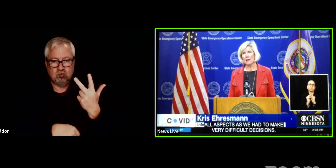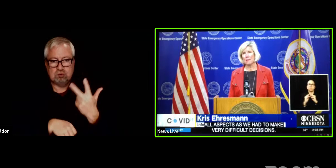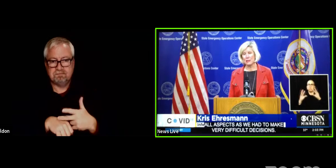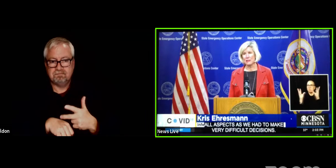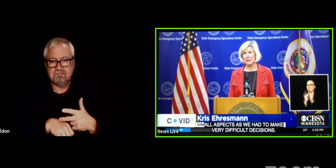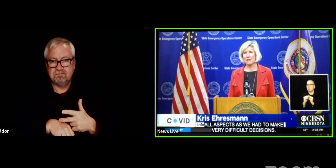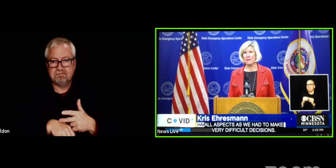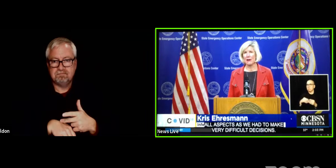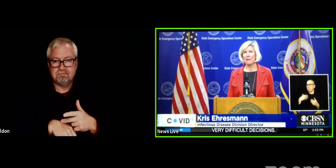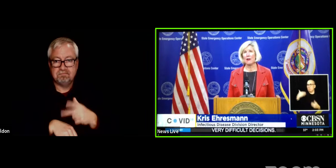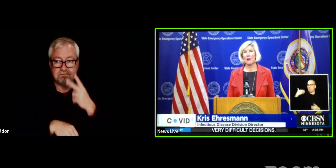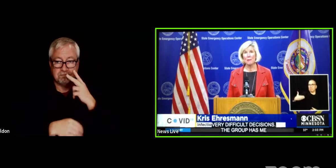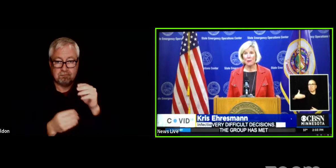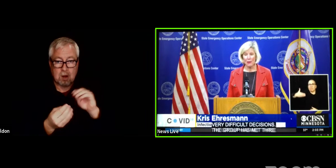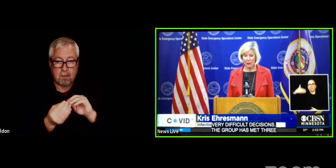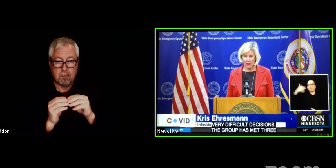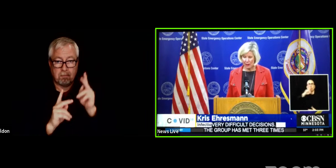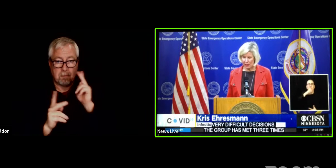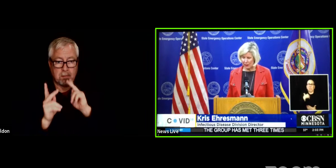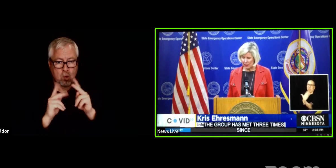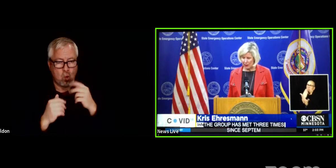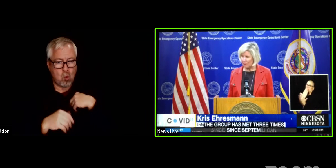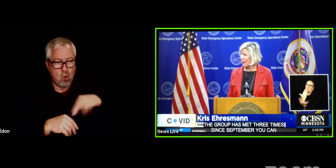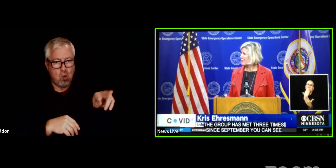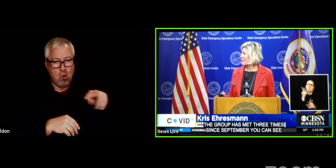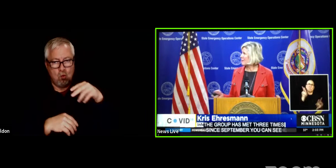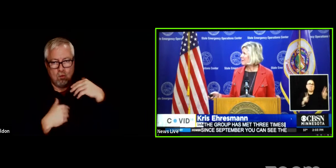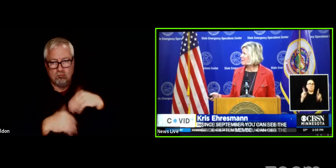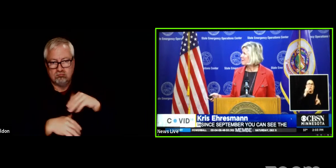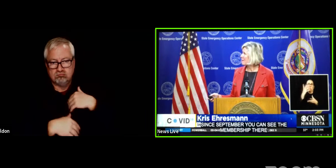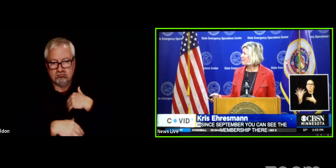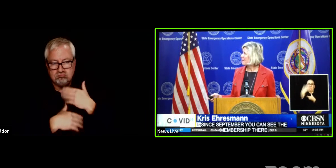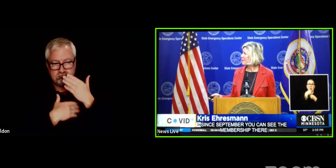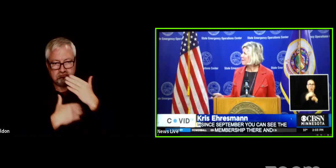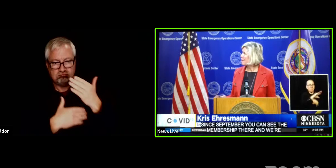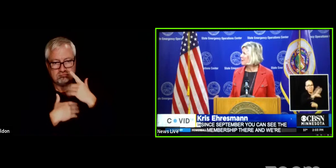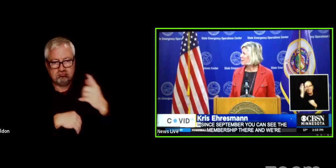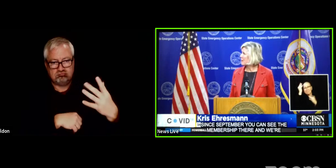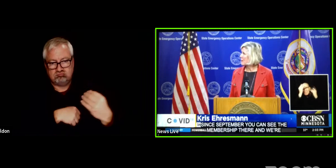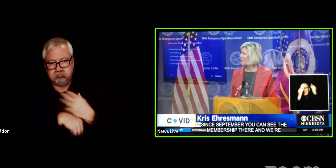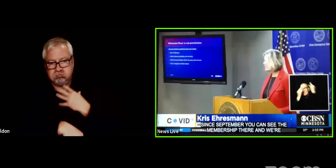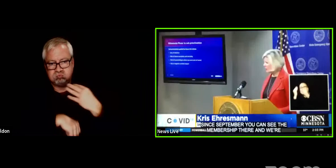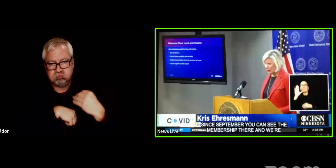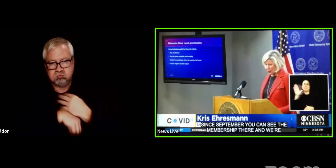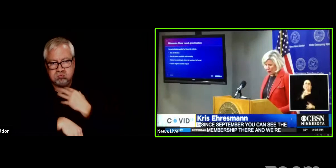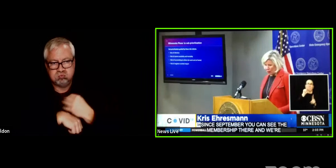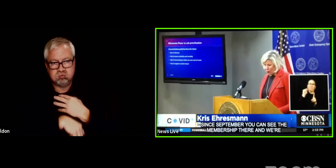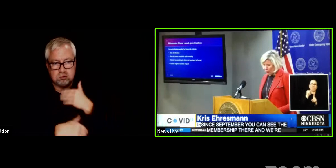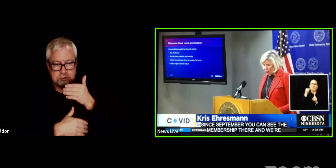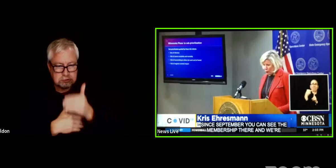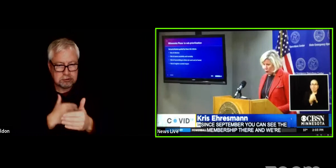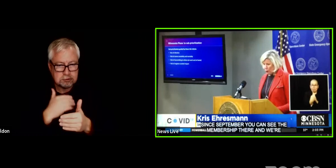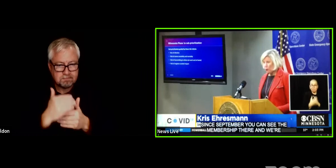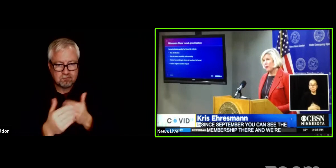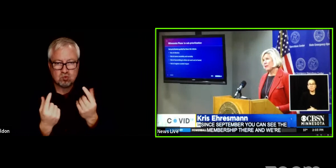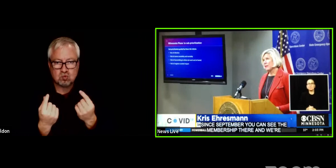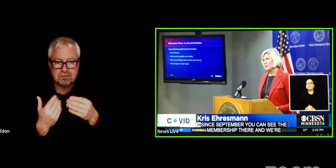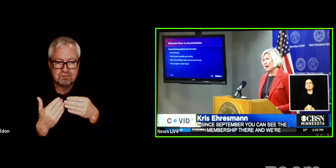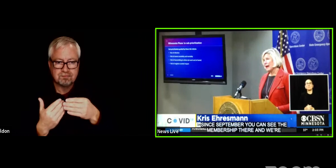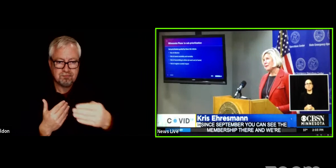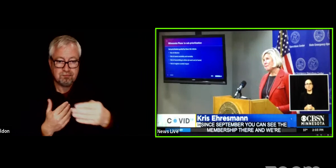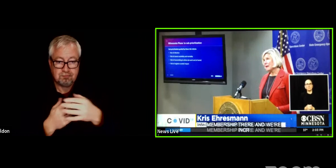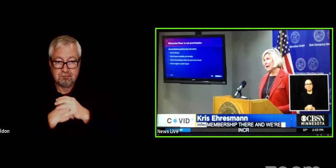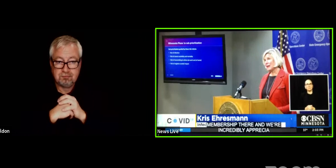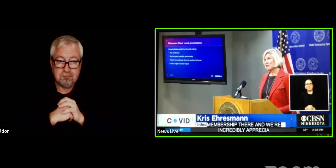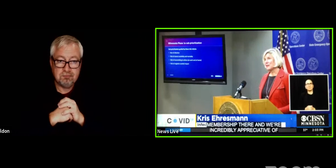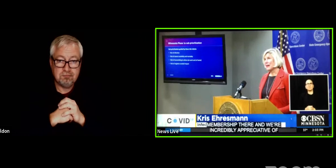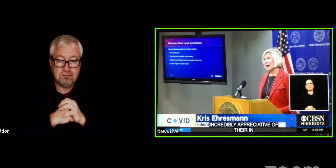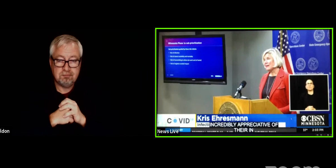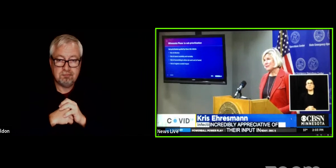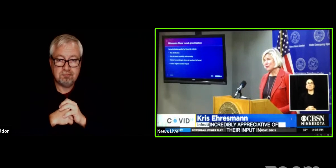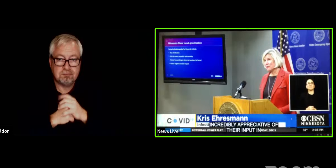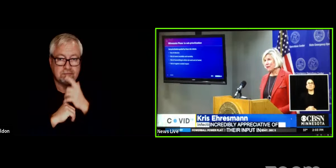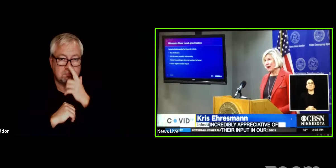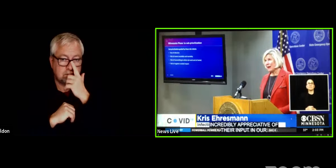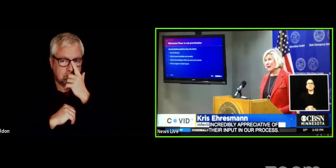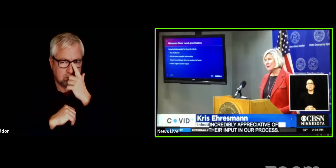APPRECIATIVE OF THEIR INPUT IN OUR PROCESS. WE HAD THEM MEET ACTUALLY LAST FRIDAY IN AN